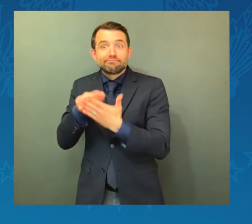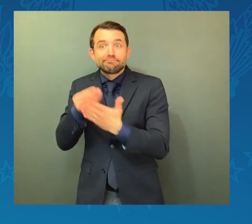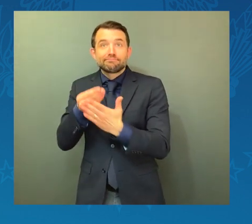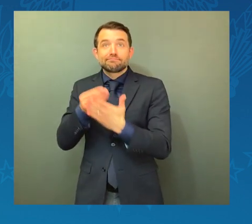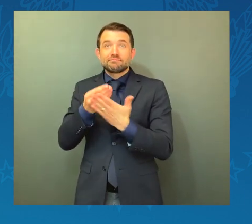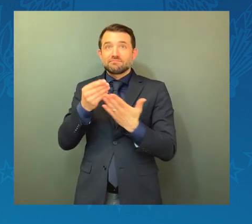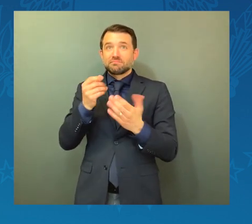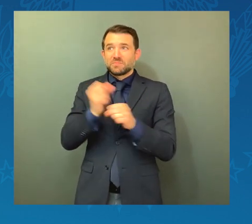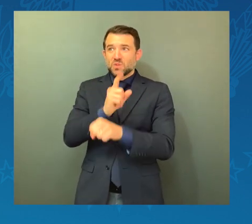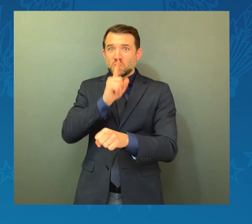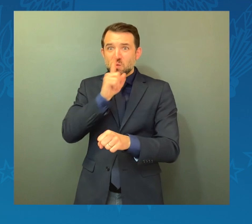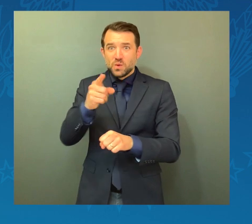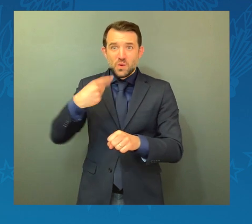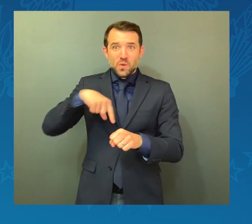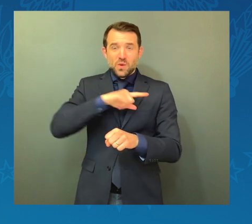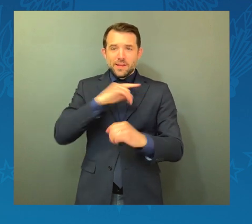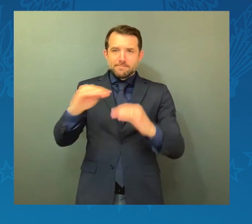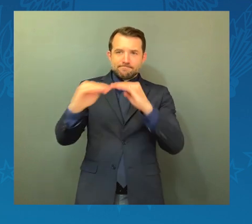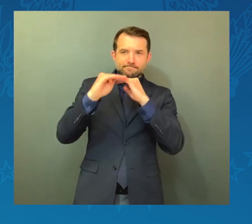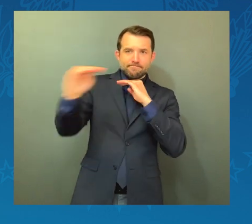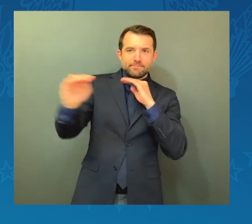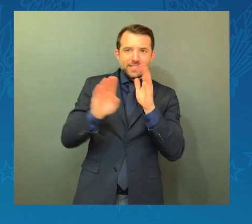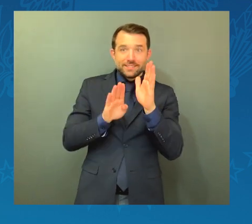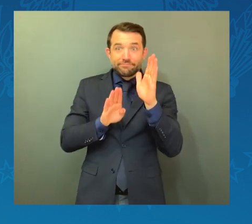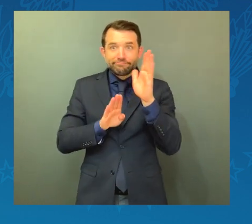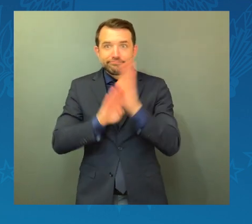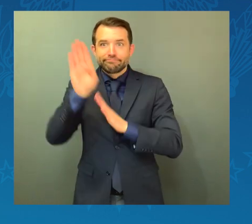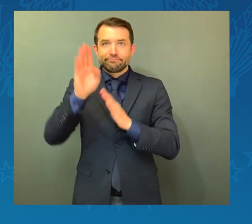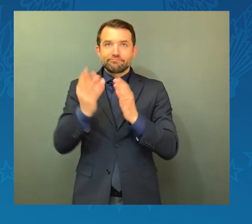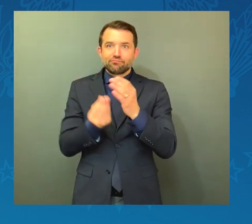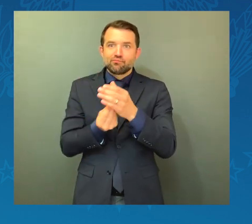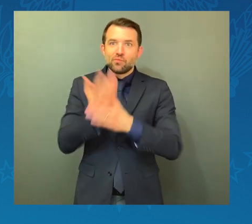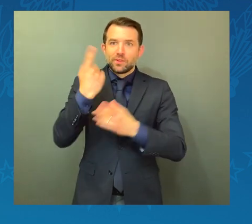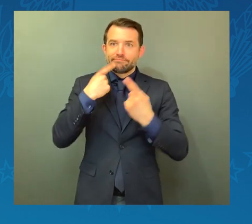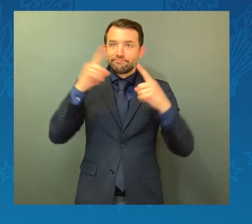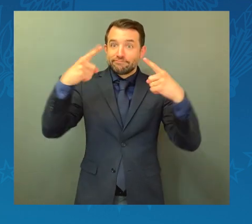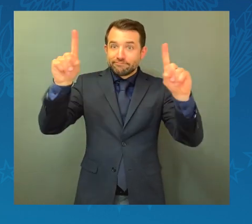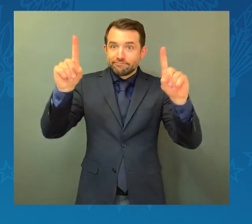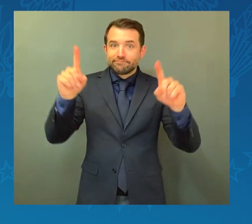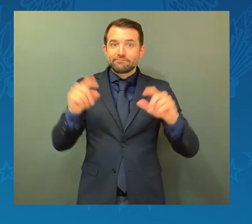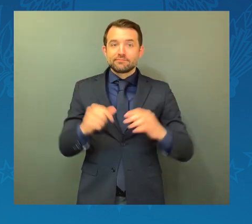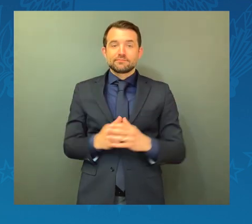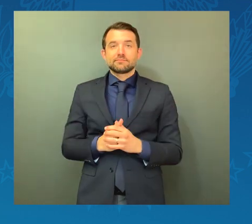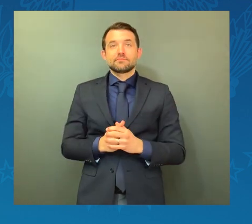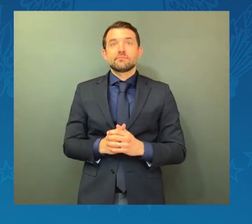This isn't new to her. She has been a champion for small business owners